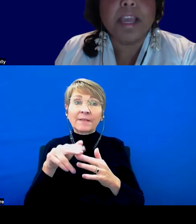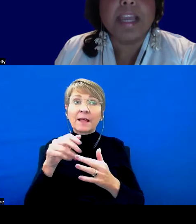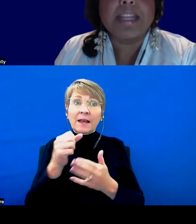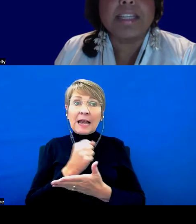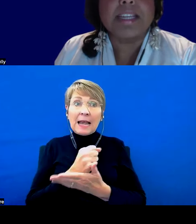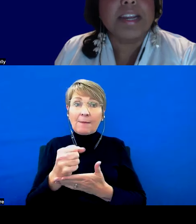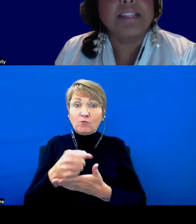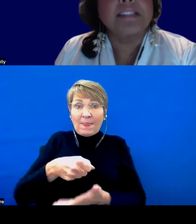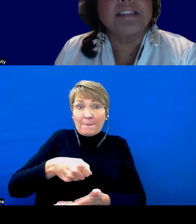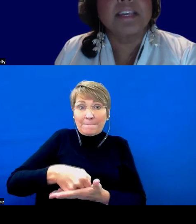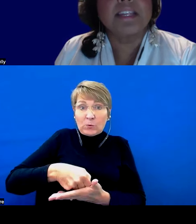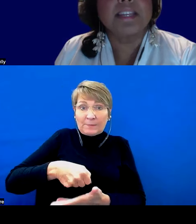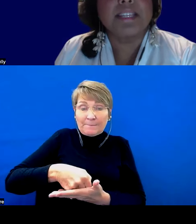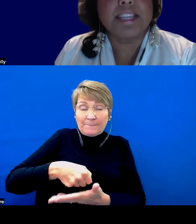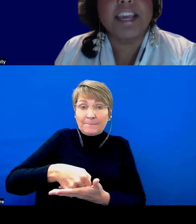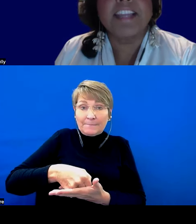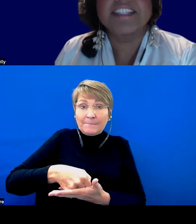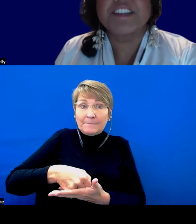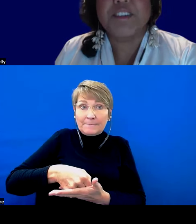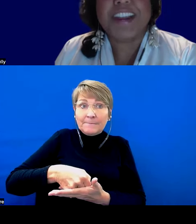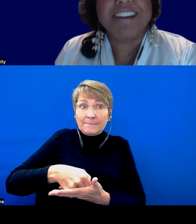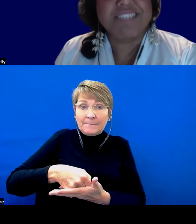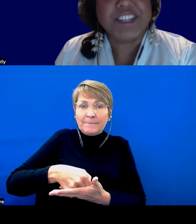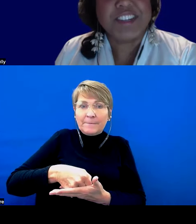it integrates it indicates greater vision loss.